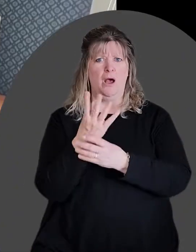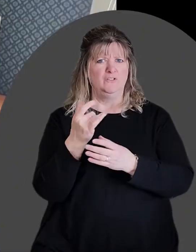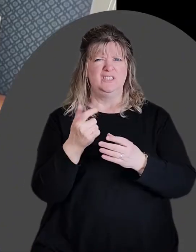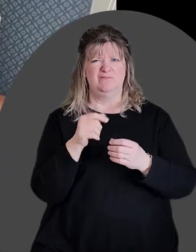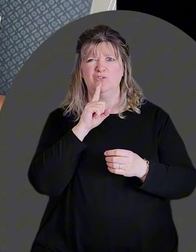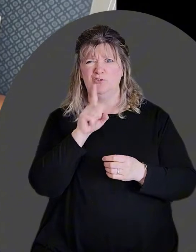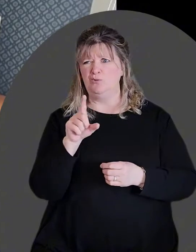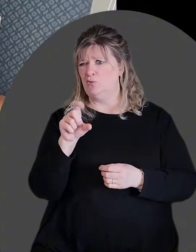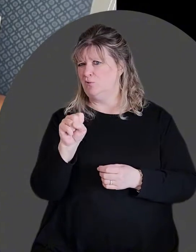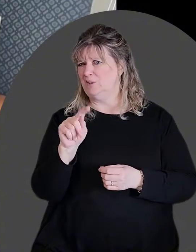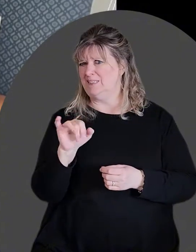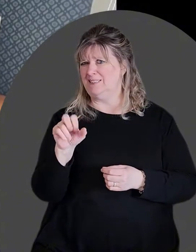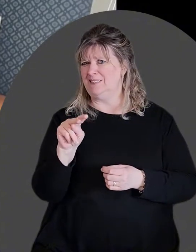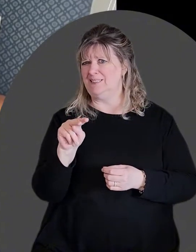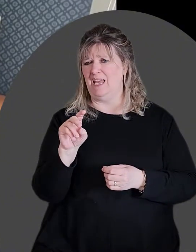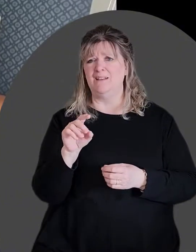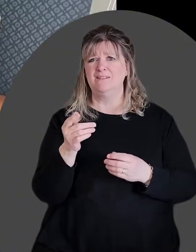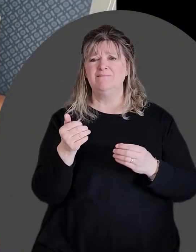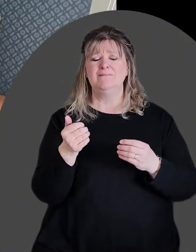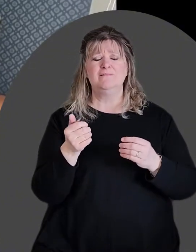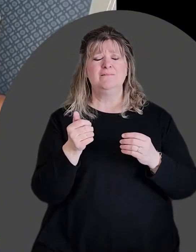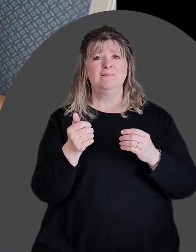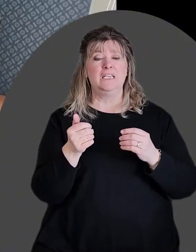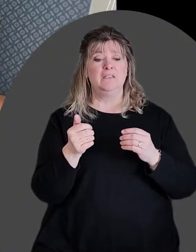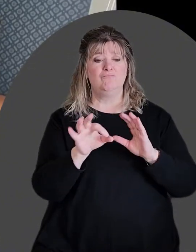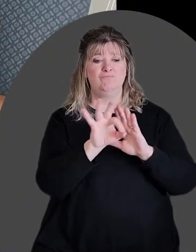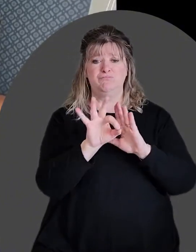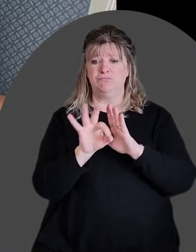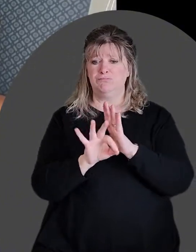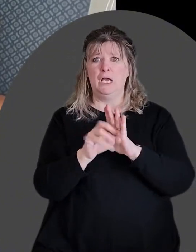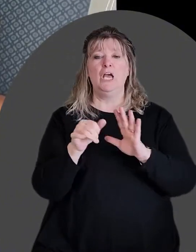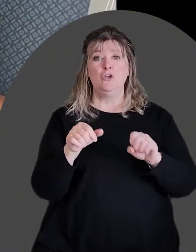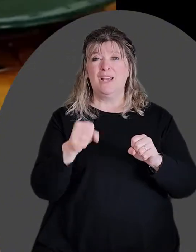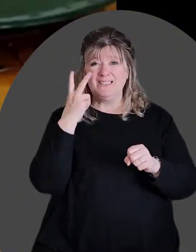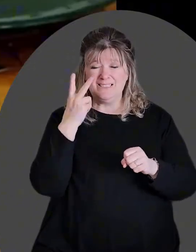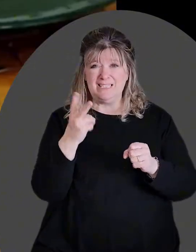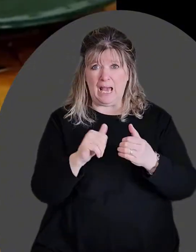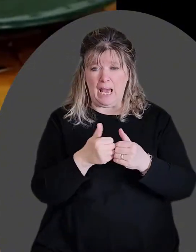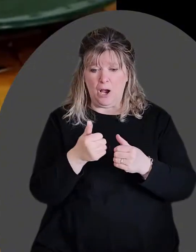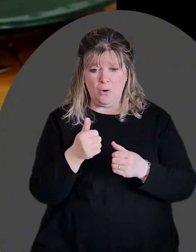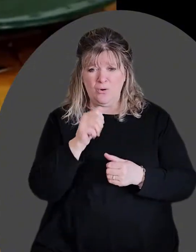you can also see how those walnuts really change color